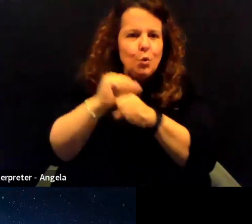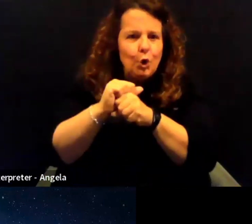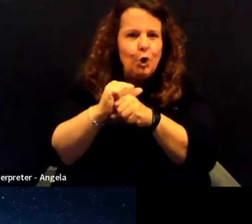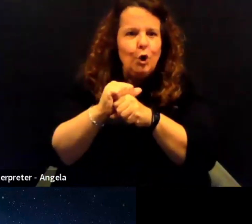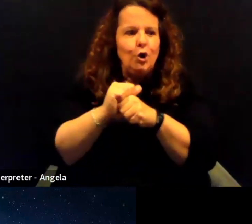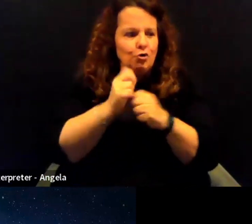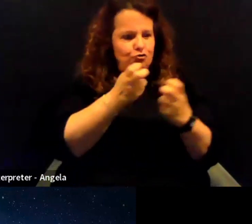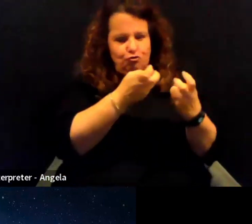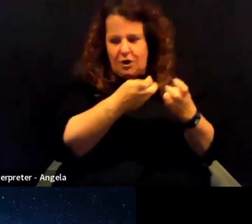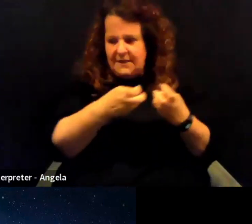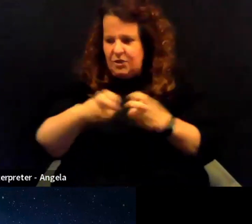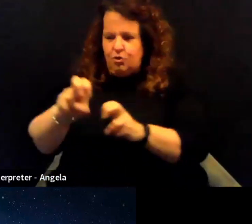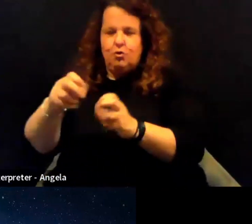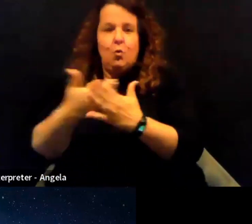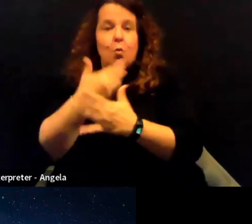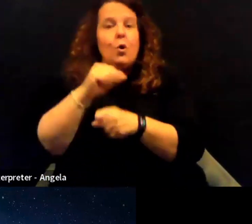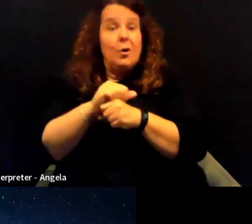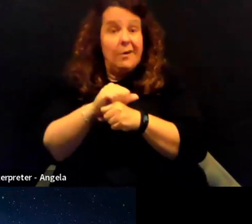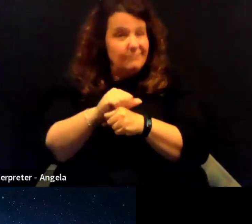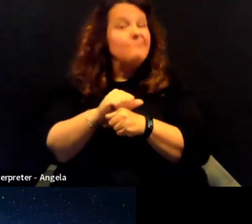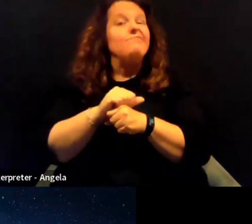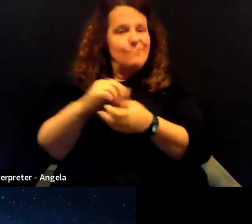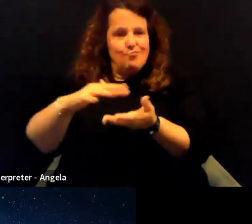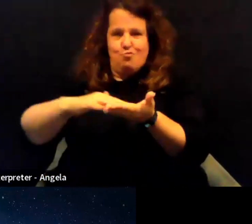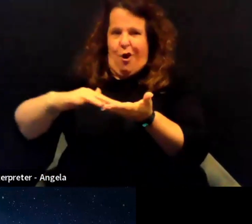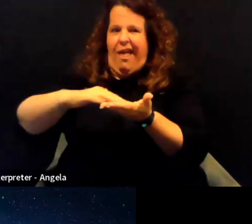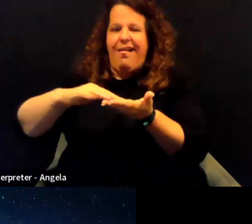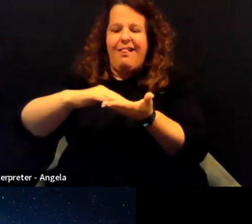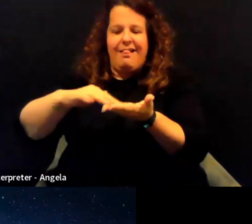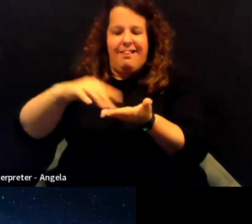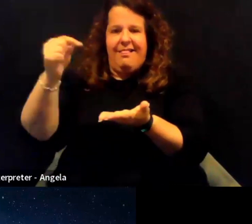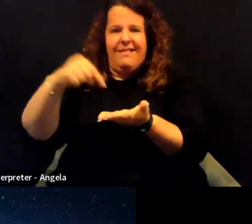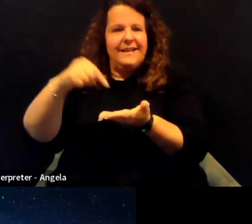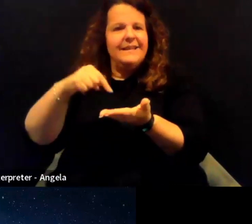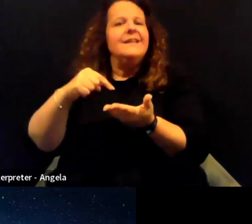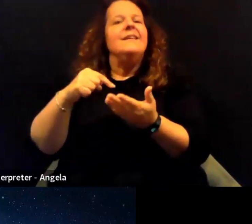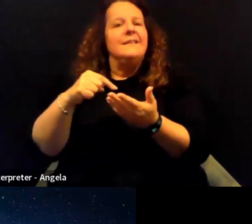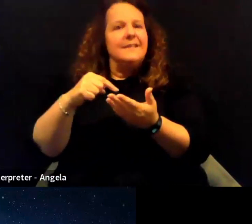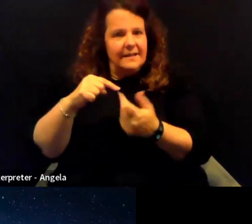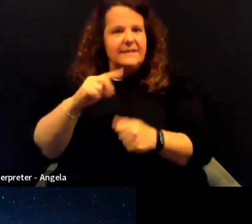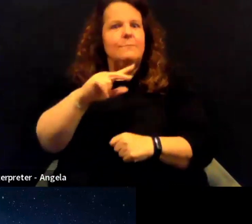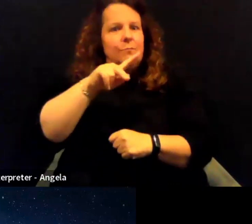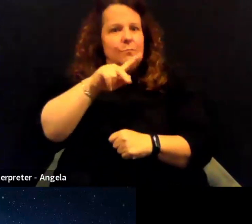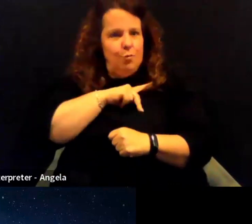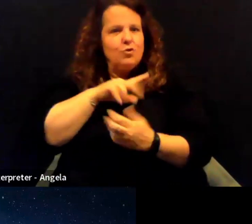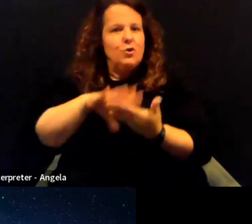And I, I have included braille as part of my personal learning to help with that access.